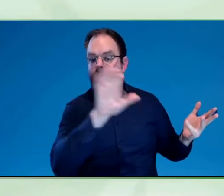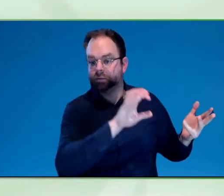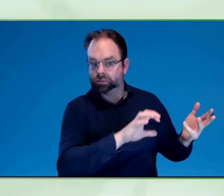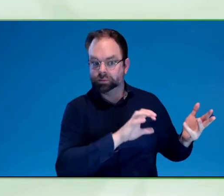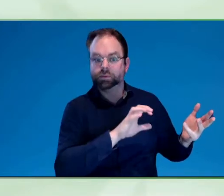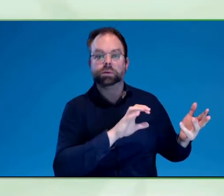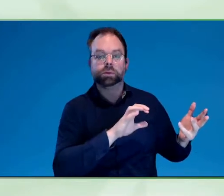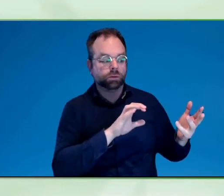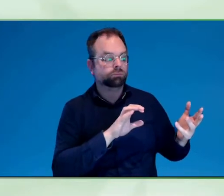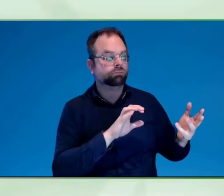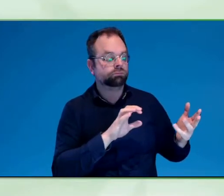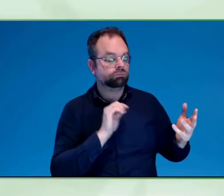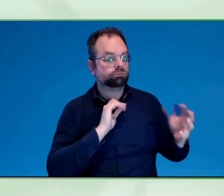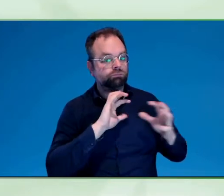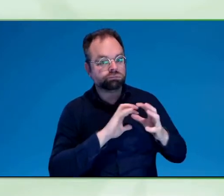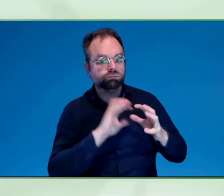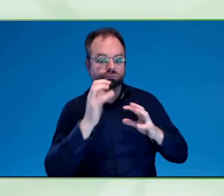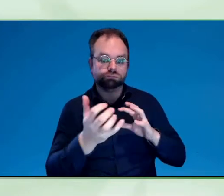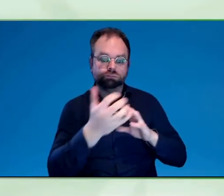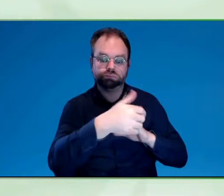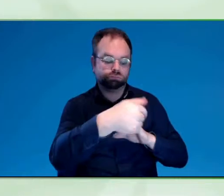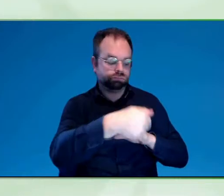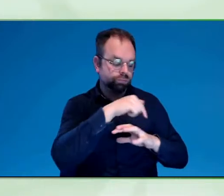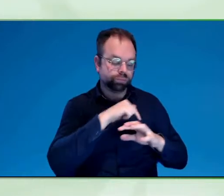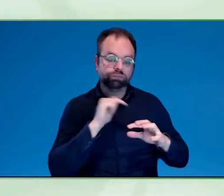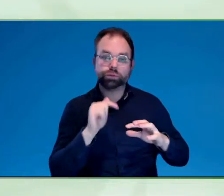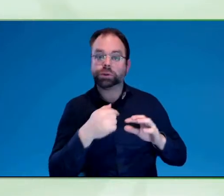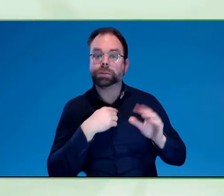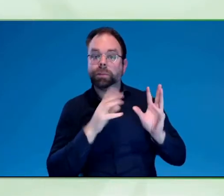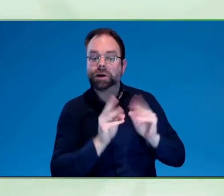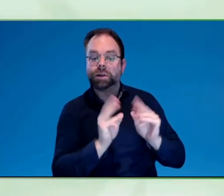That provides another challenge because there are connectivity issues and we have to think